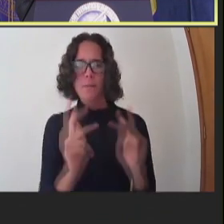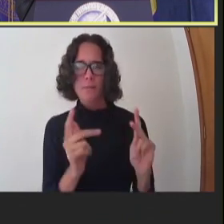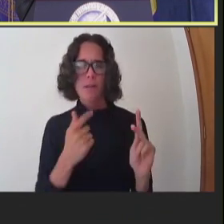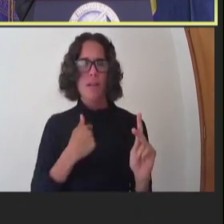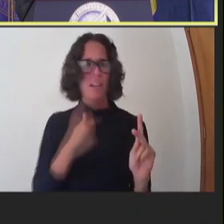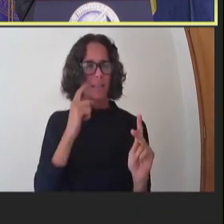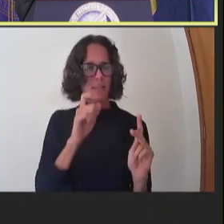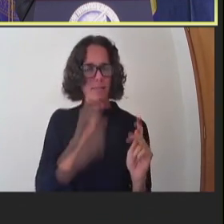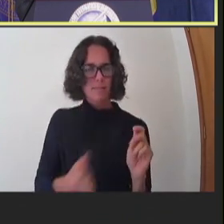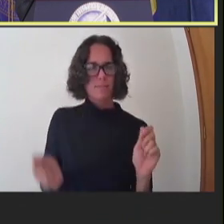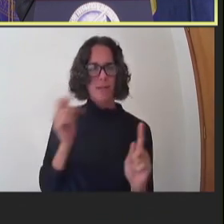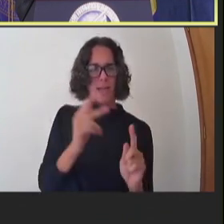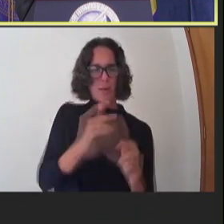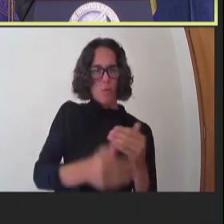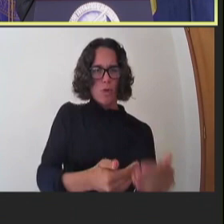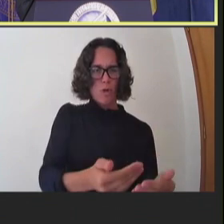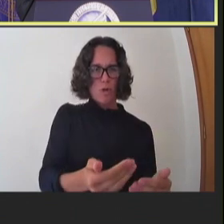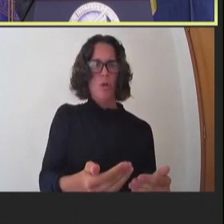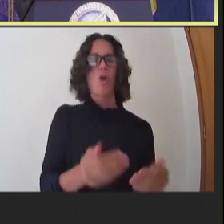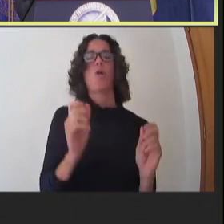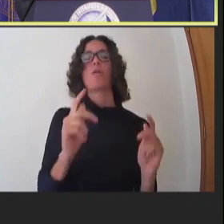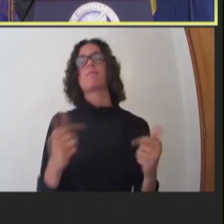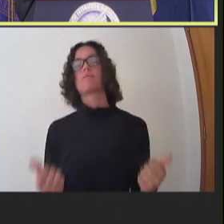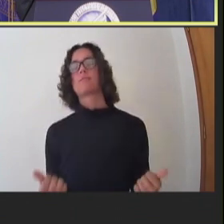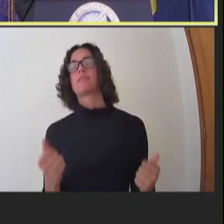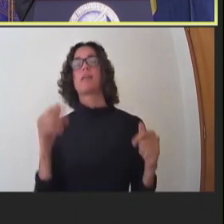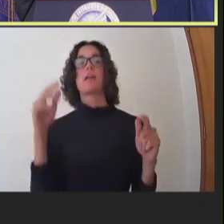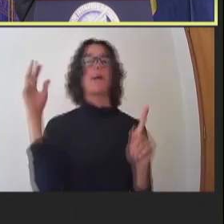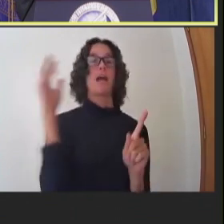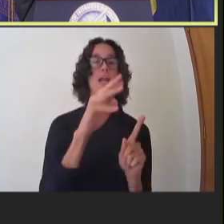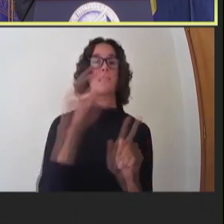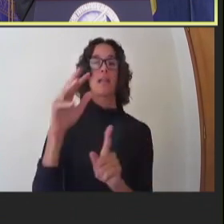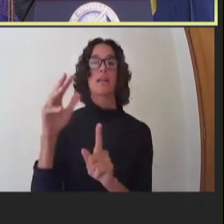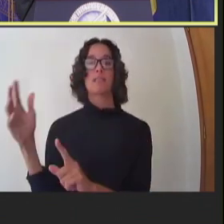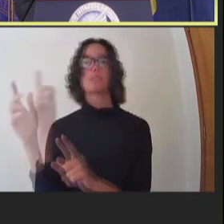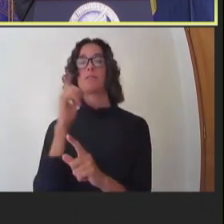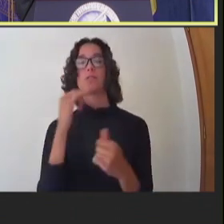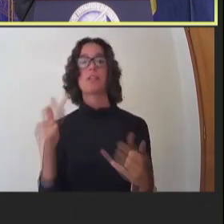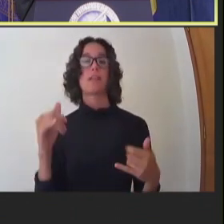So, for highlights for today, we will open today's session with a panel on innovation